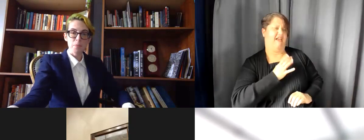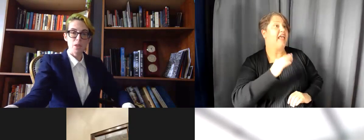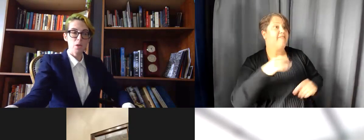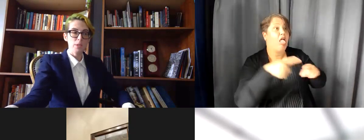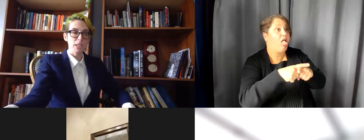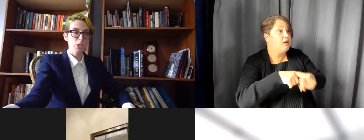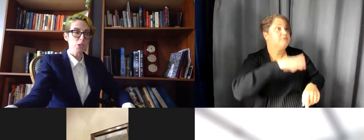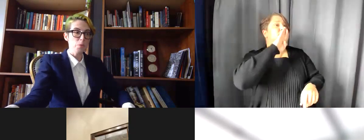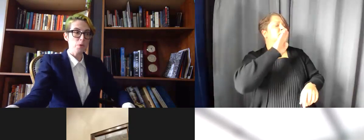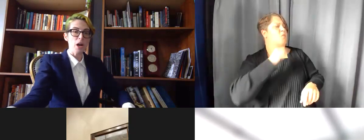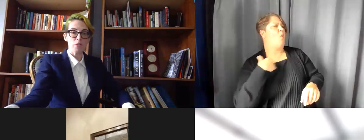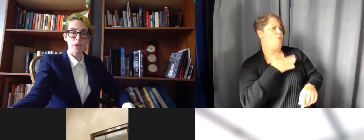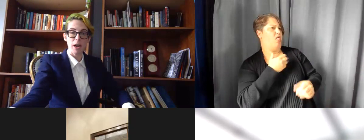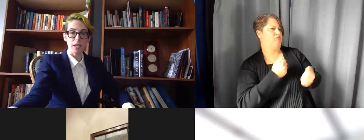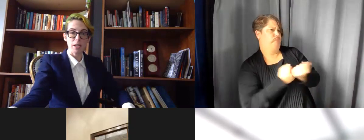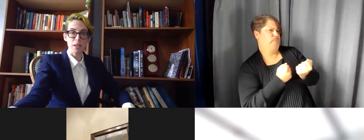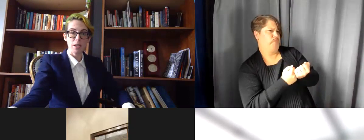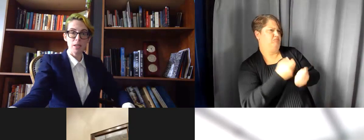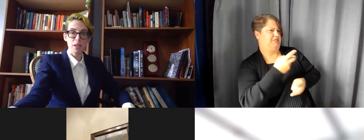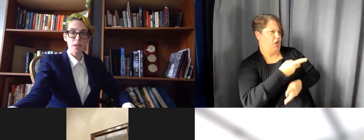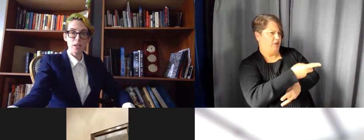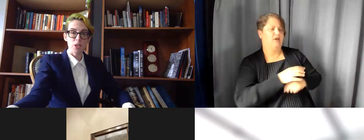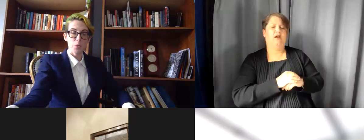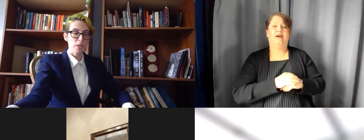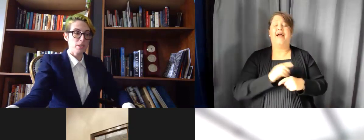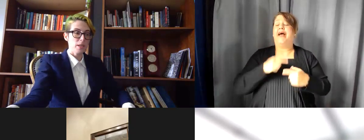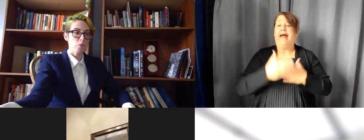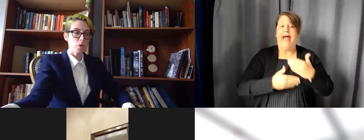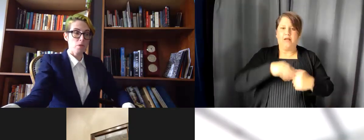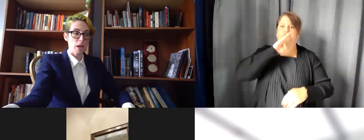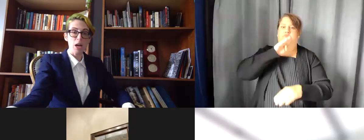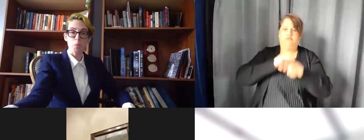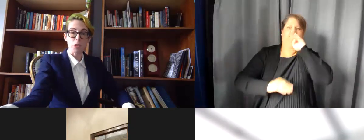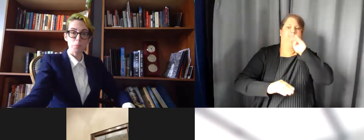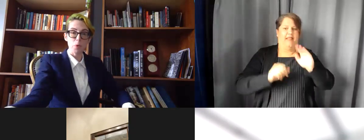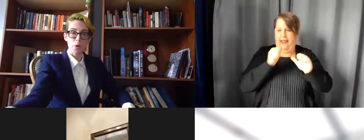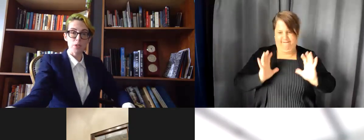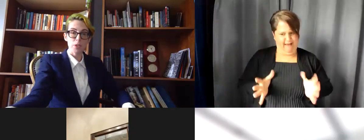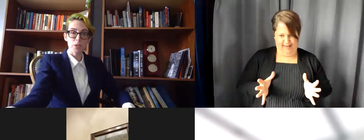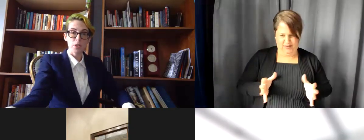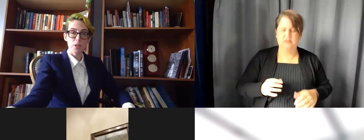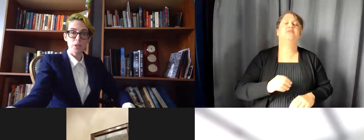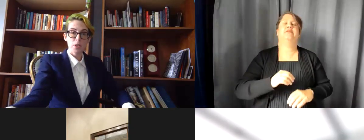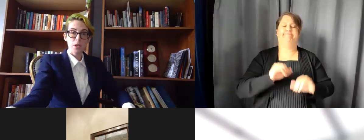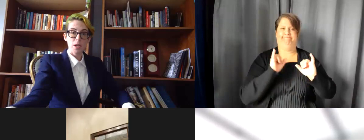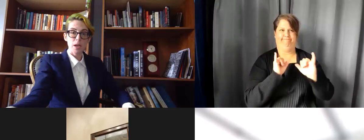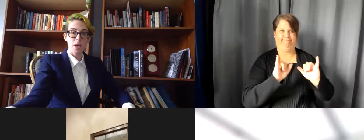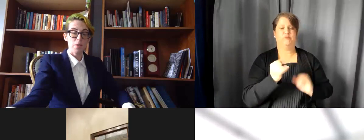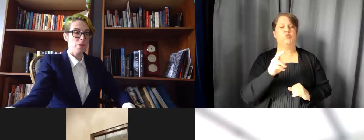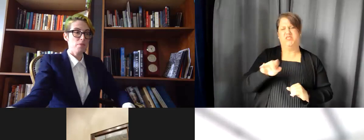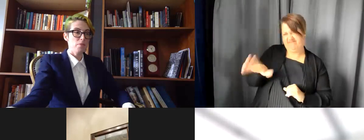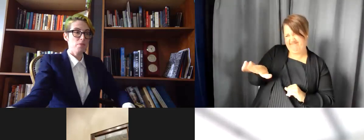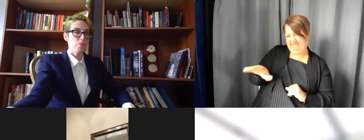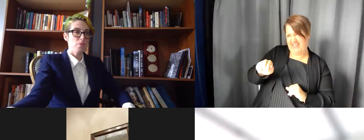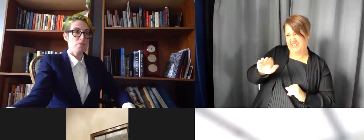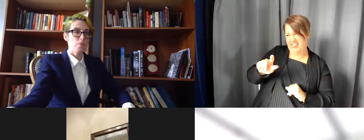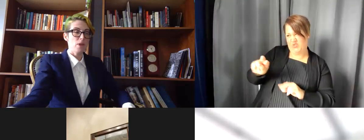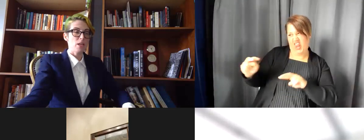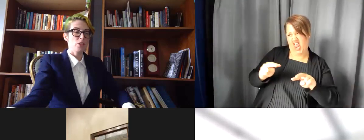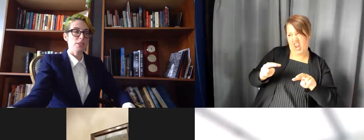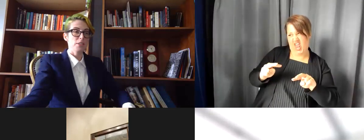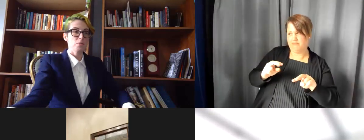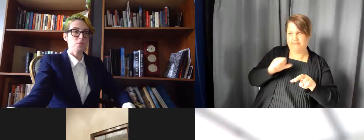Farrah Garland: And then it was like super, not fine. and she went to them for help for support. and then they just